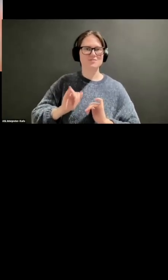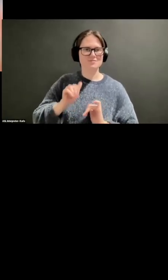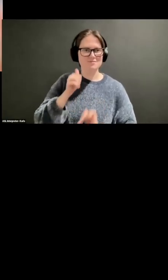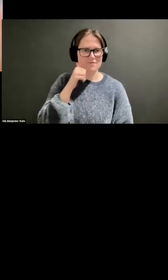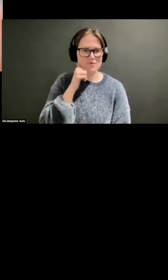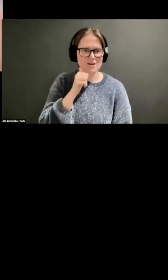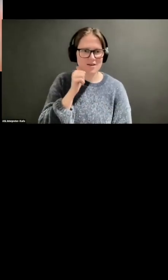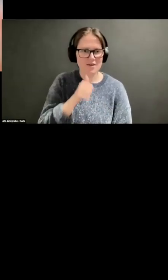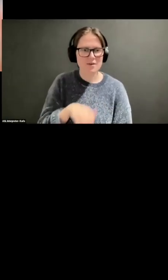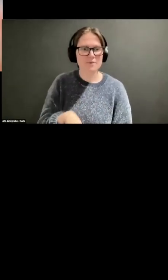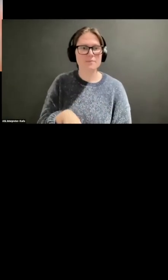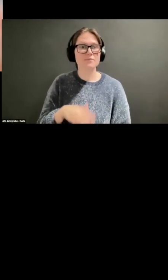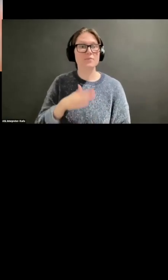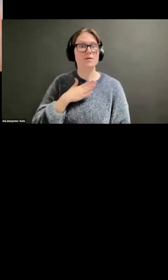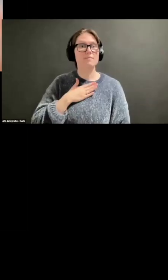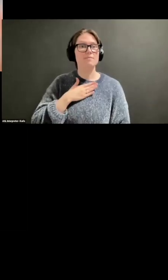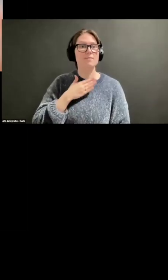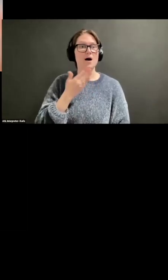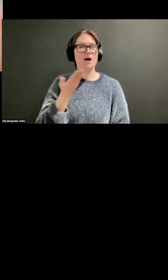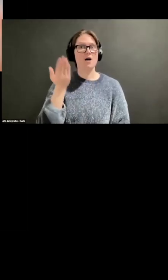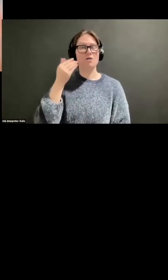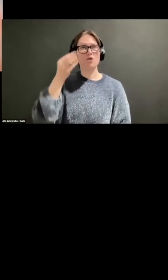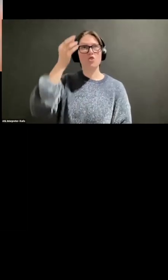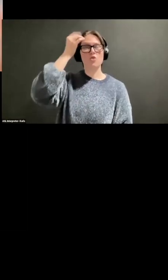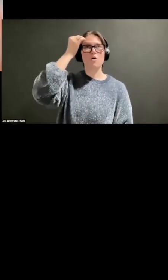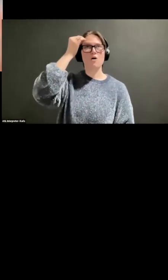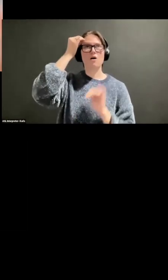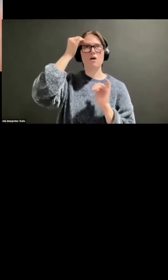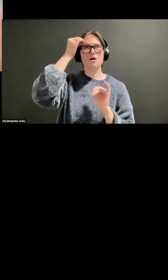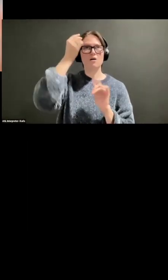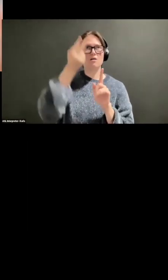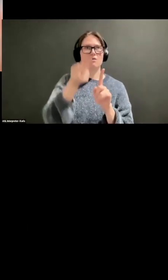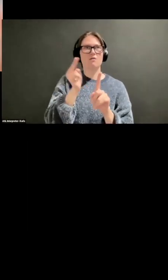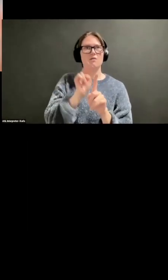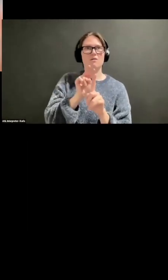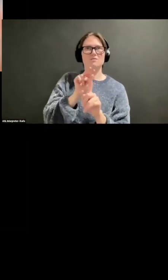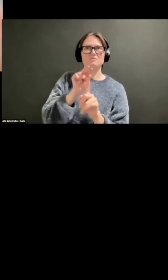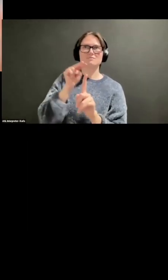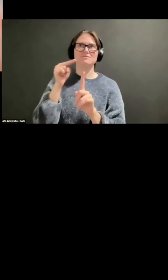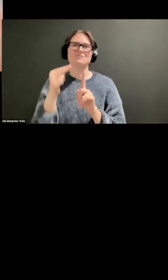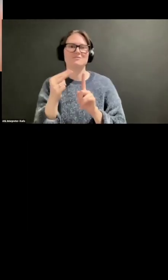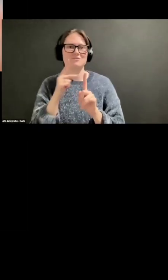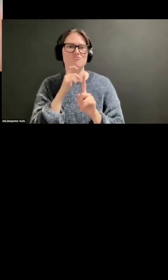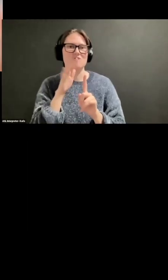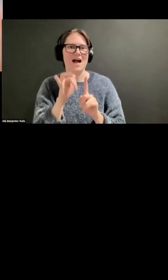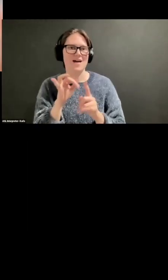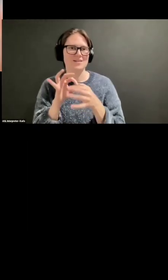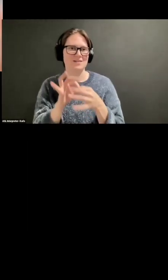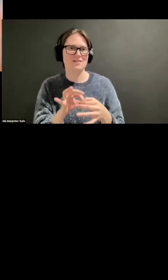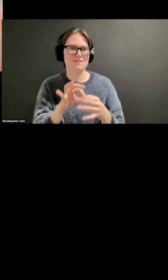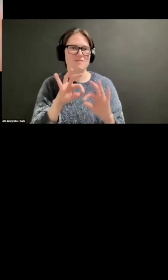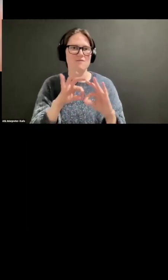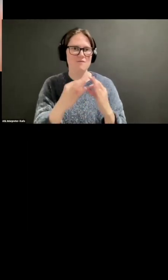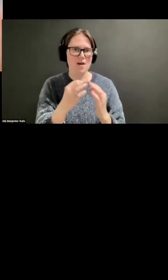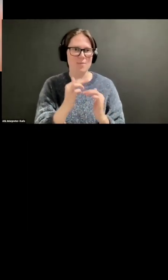I thought versus what the reality is around family building and family separation, so you got to prepare to